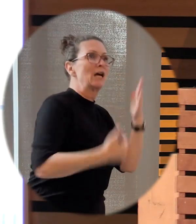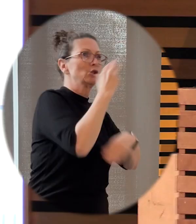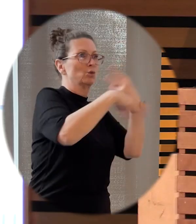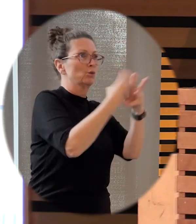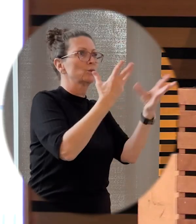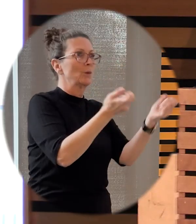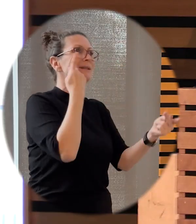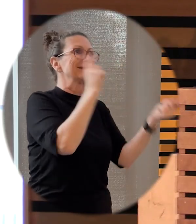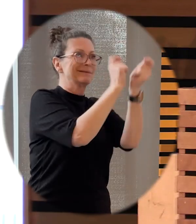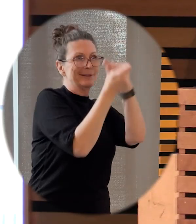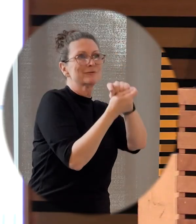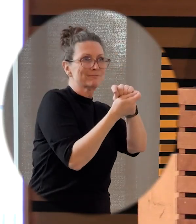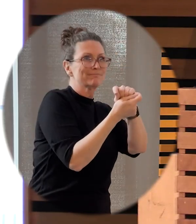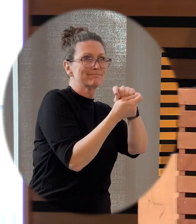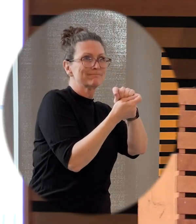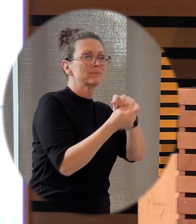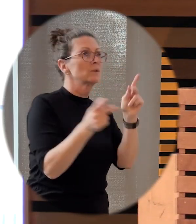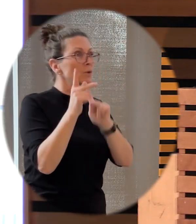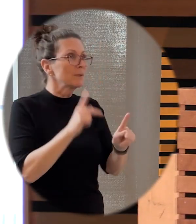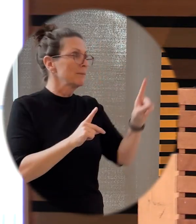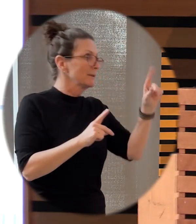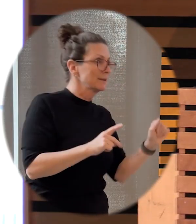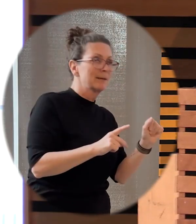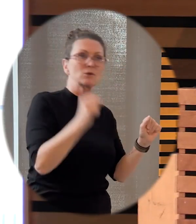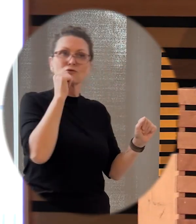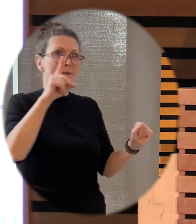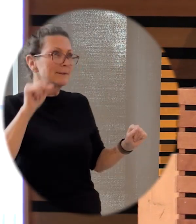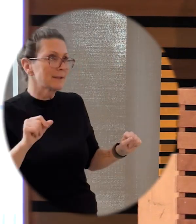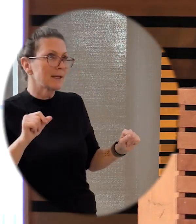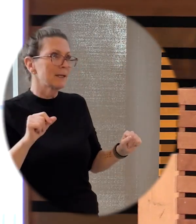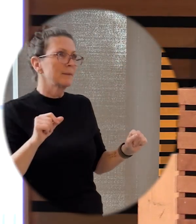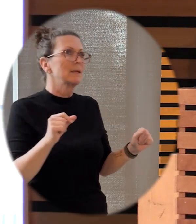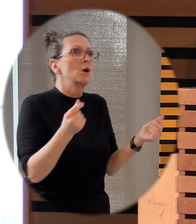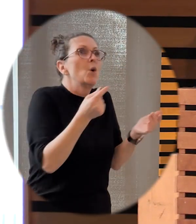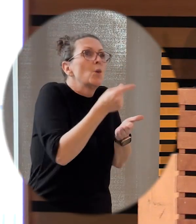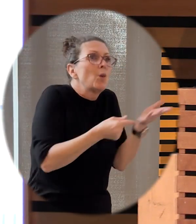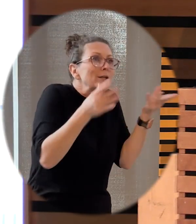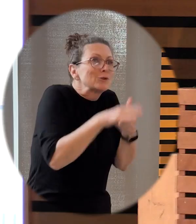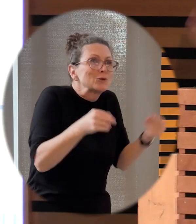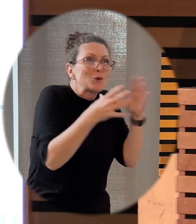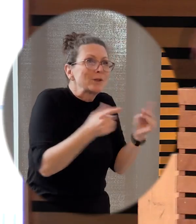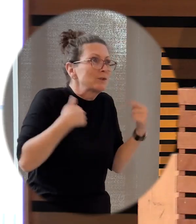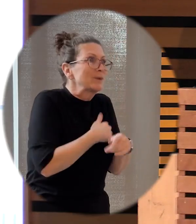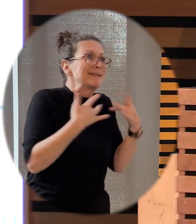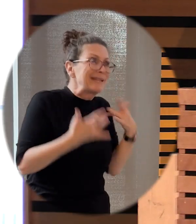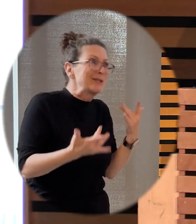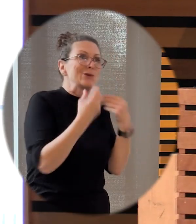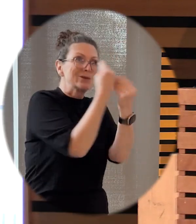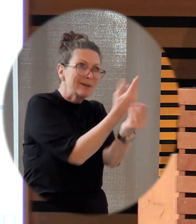build. So, as disabled and non-disabled people alike, what stories are we currently telling?